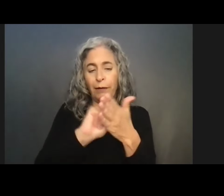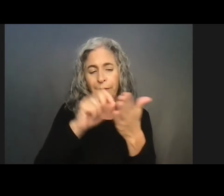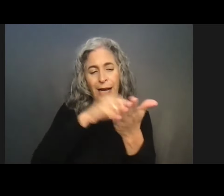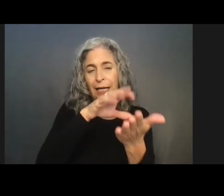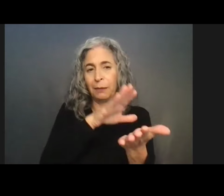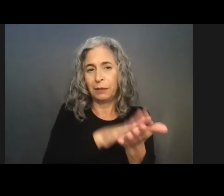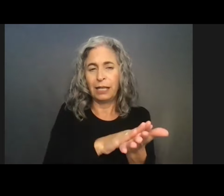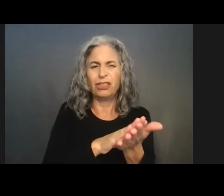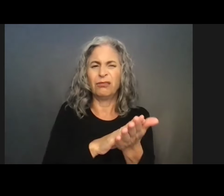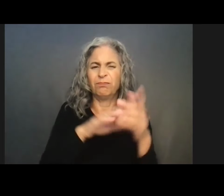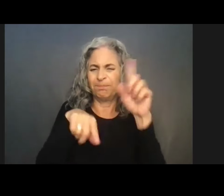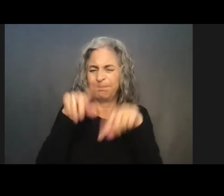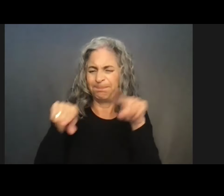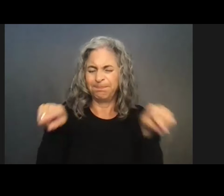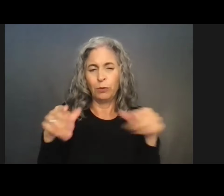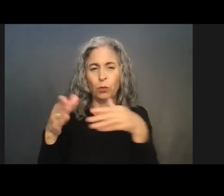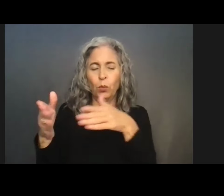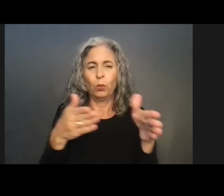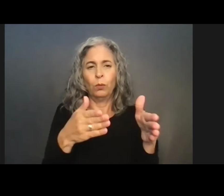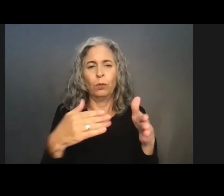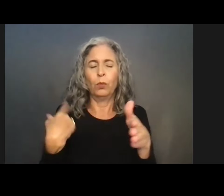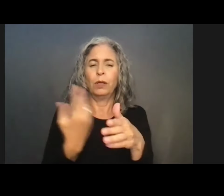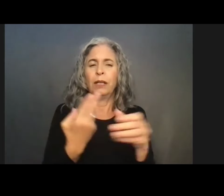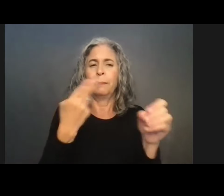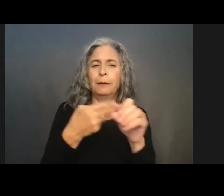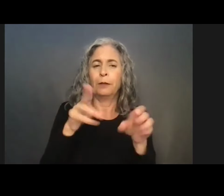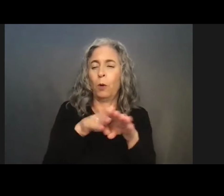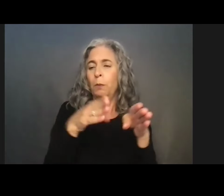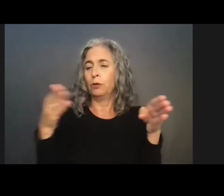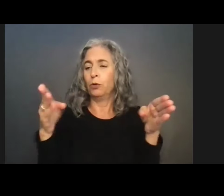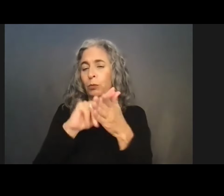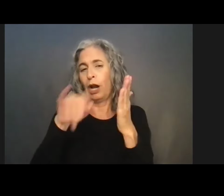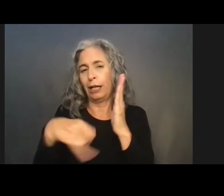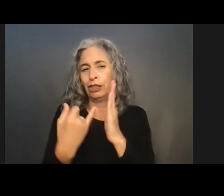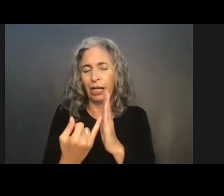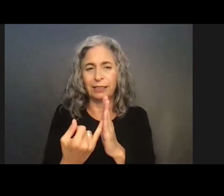all kinds of other ways we can participate in these open source projects and really shape them